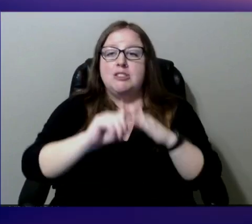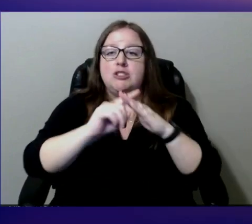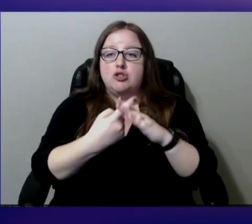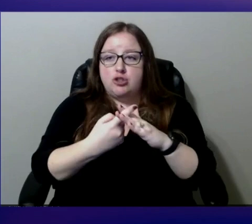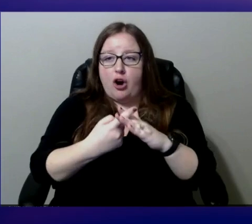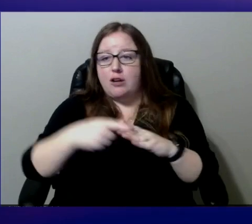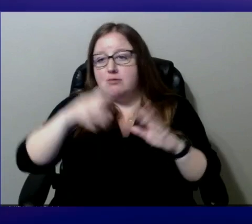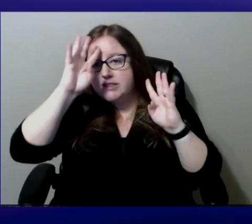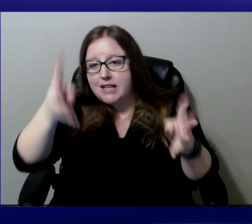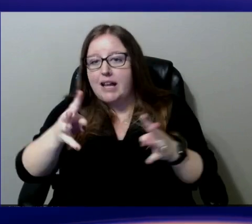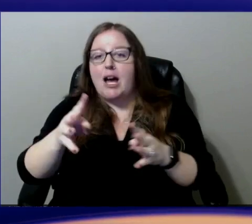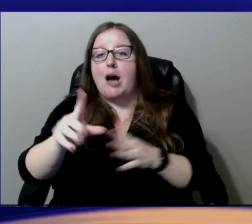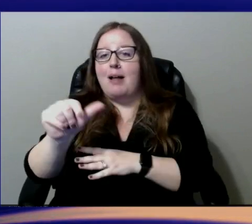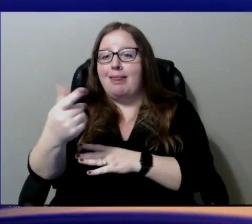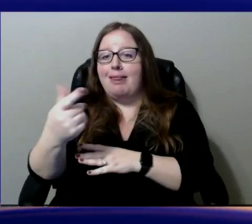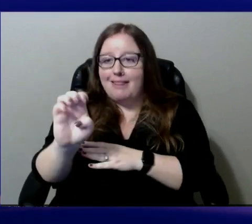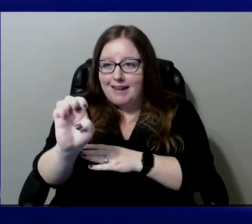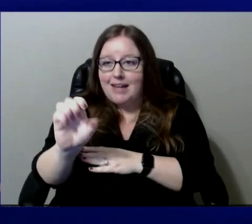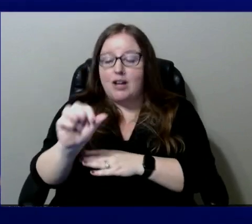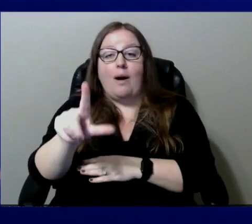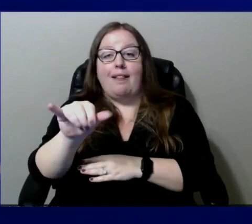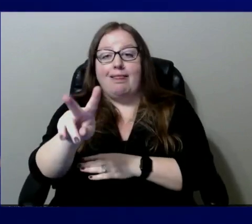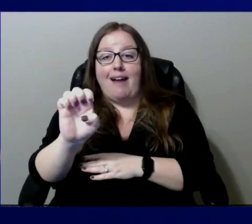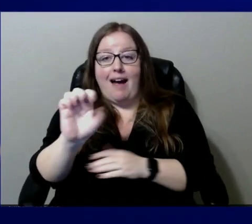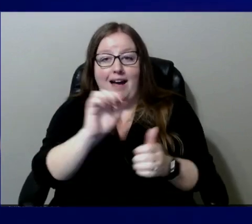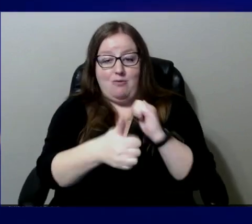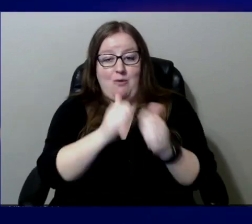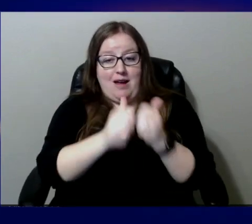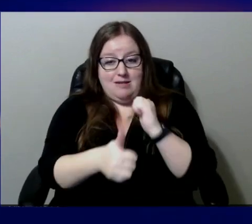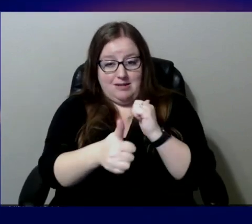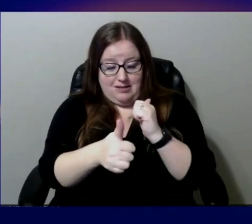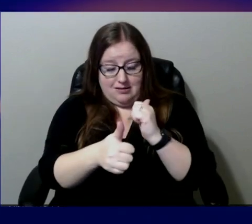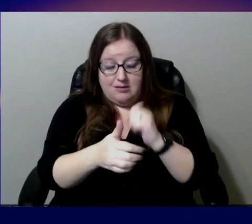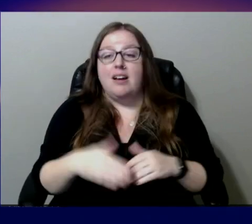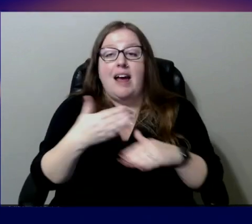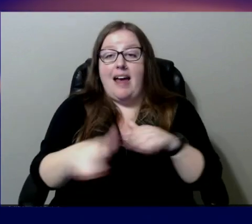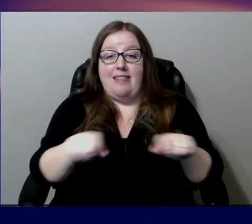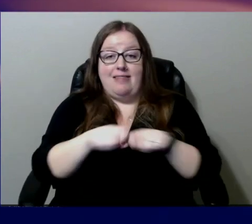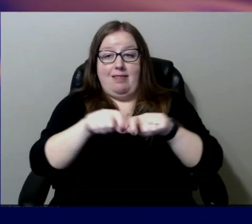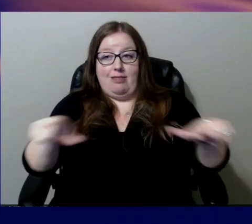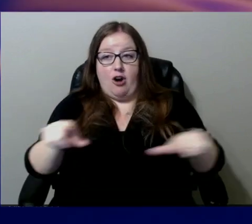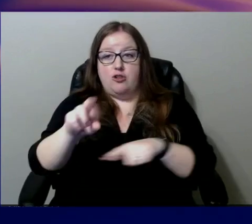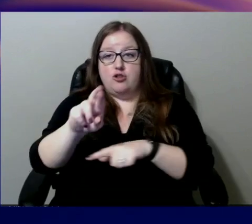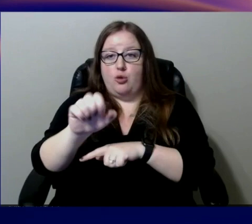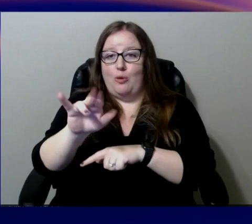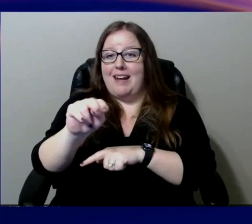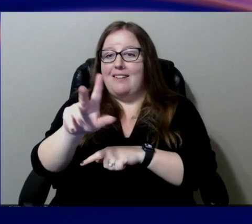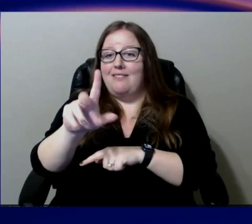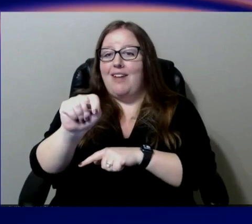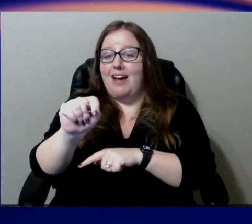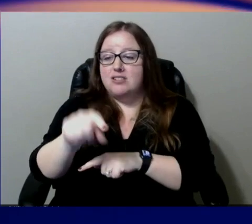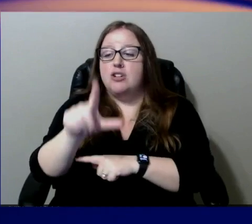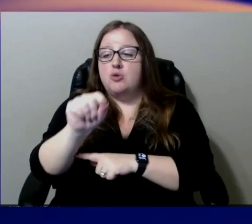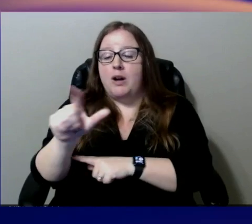or live race in just a few clicks. And finally, launched at re:Invent 2021, we have AWS DeepRacer Student.